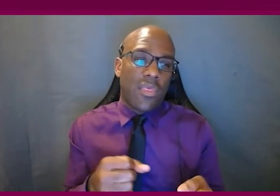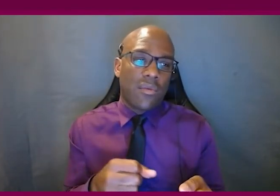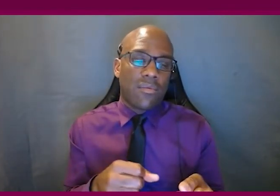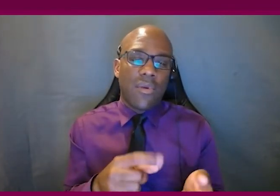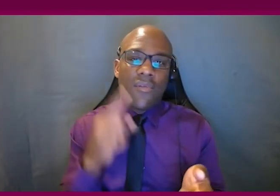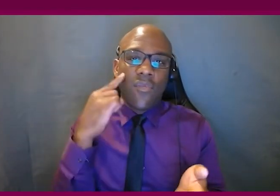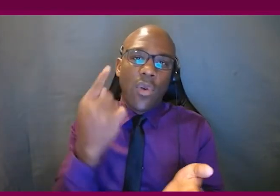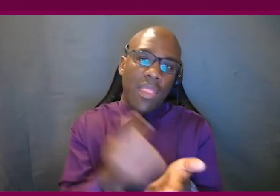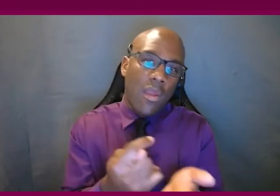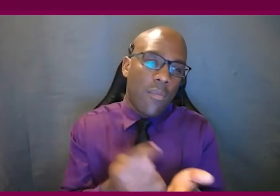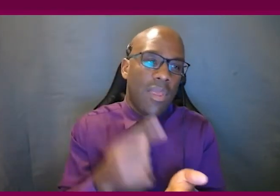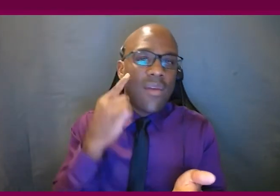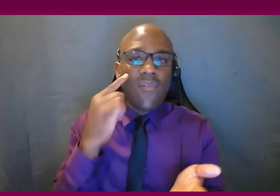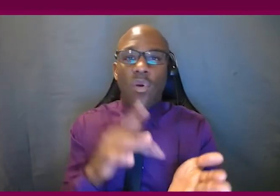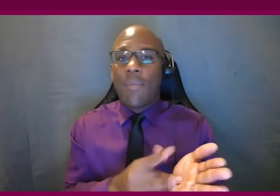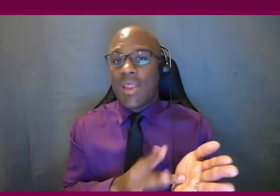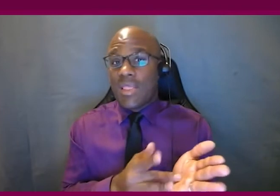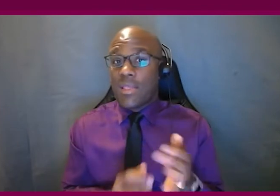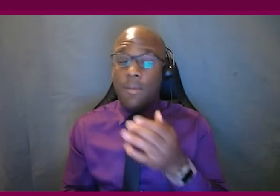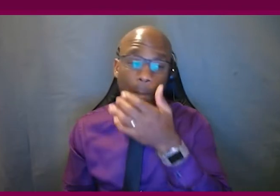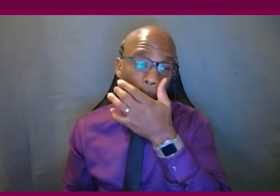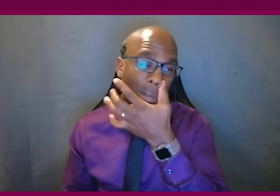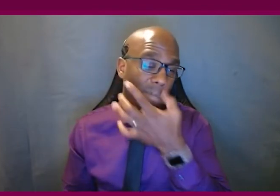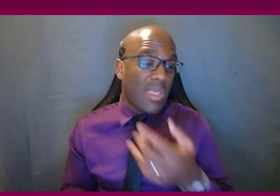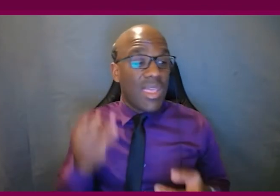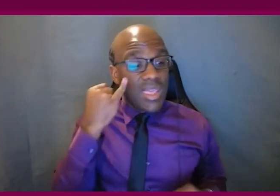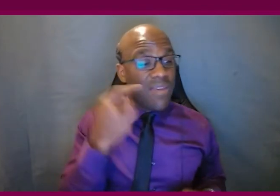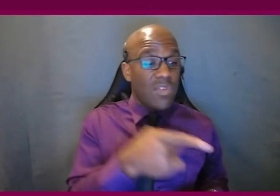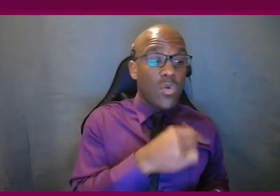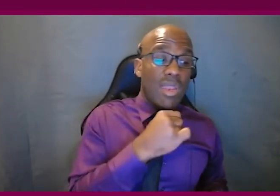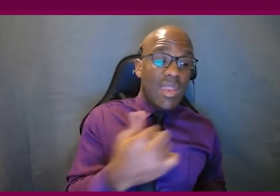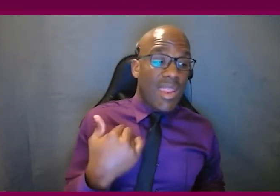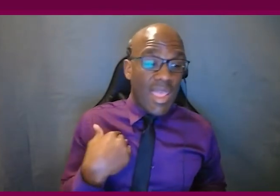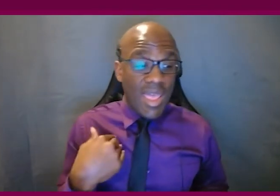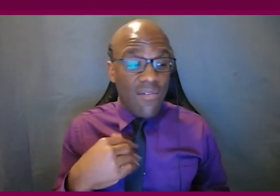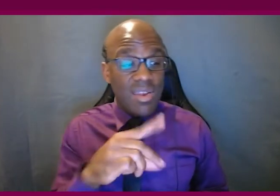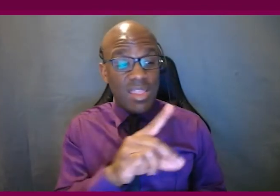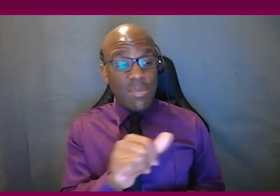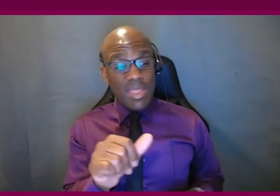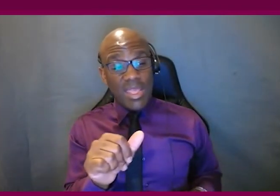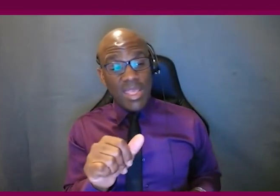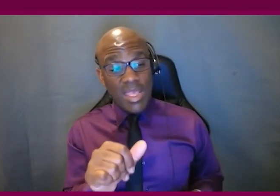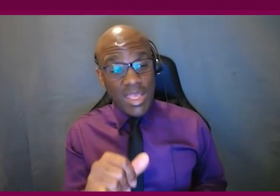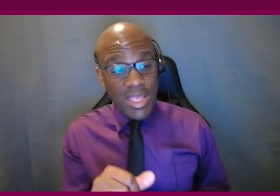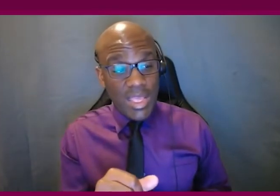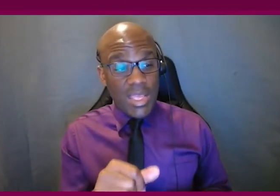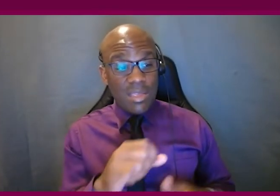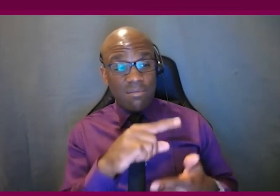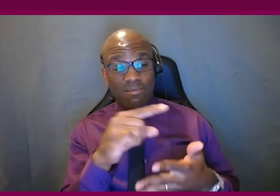The social model sees disability from an opposite way where disability is seen as something